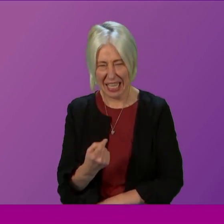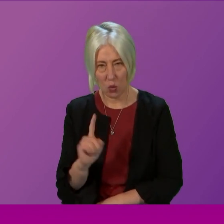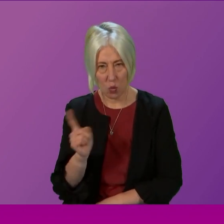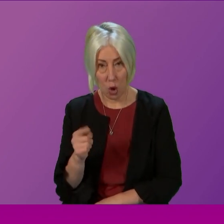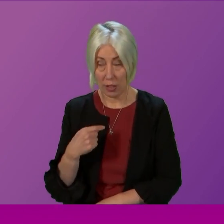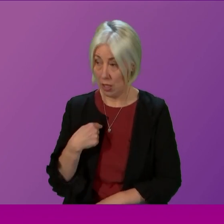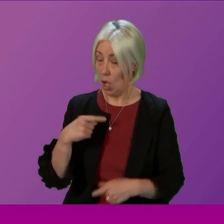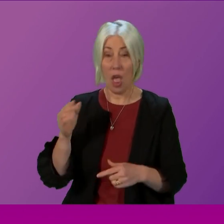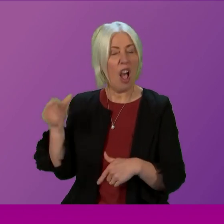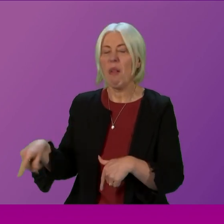“we didn’t negotiate pay”